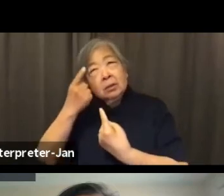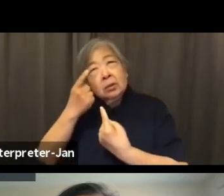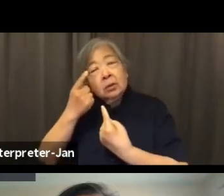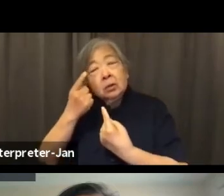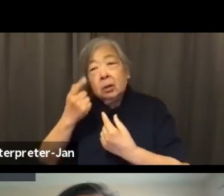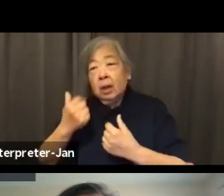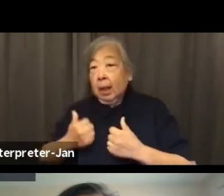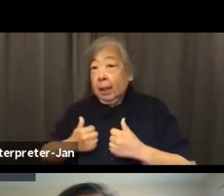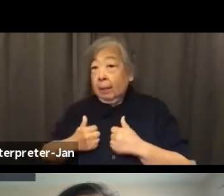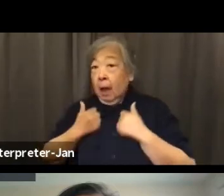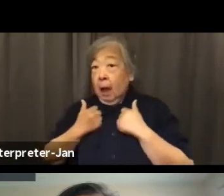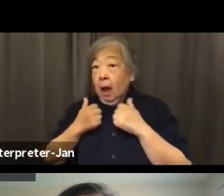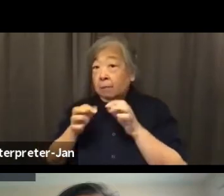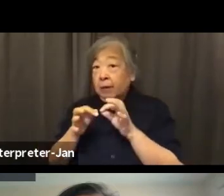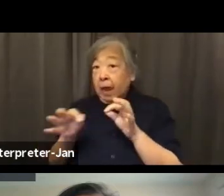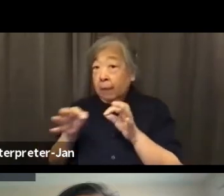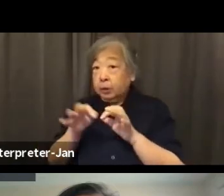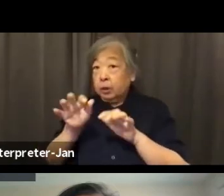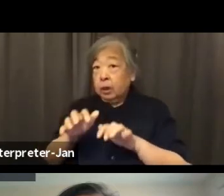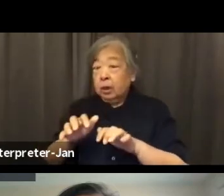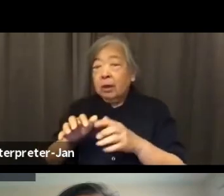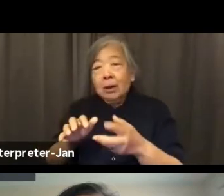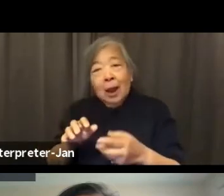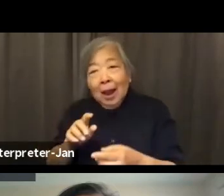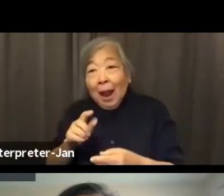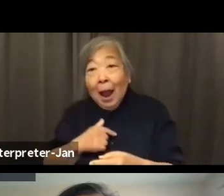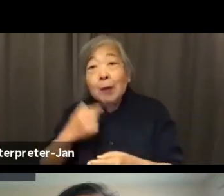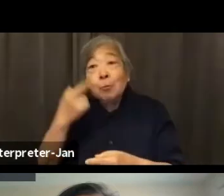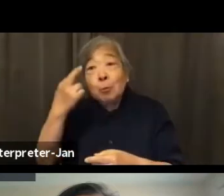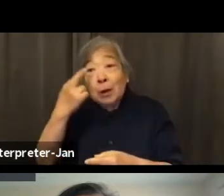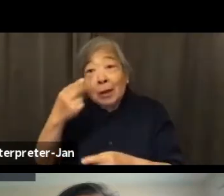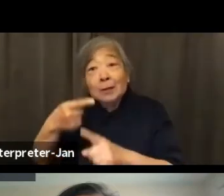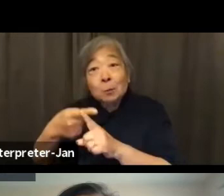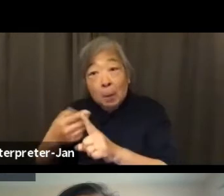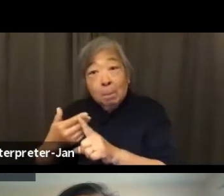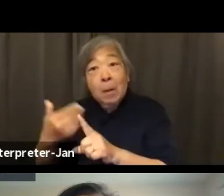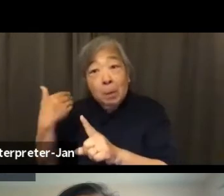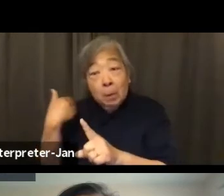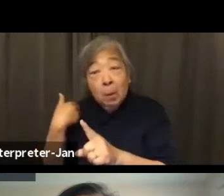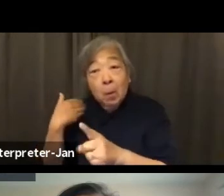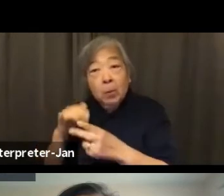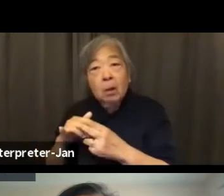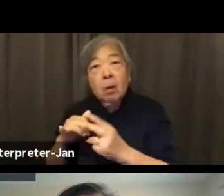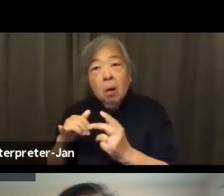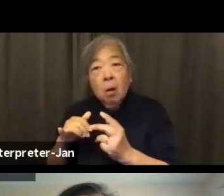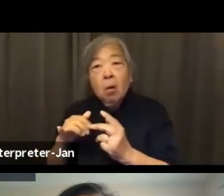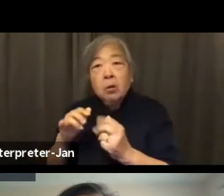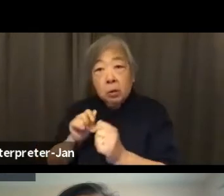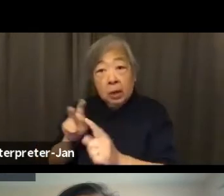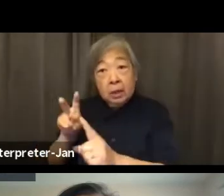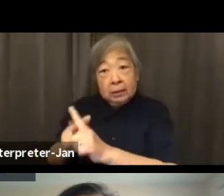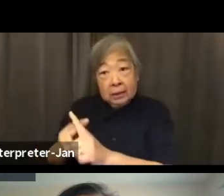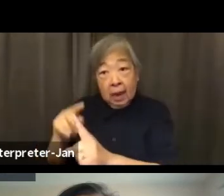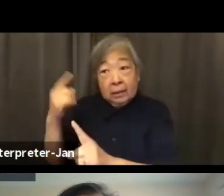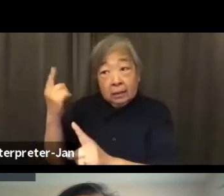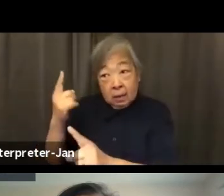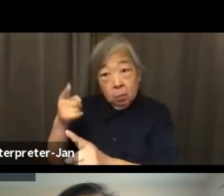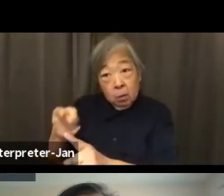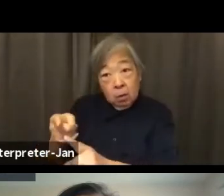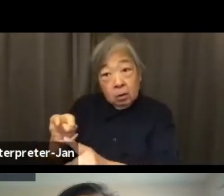I didn't realize actually until a month ago that you can assign someone to do live captioning